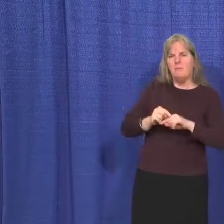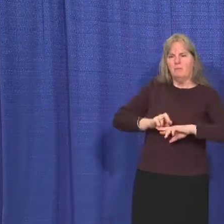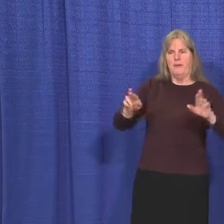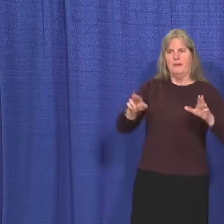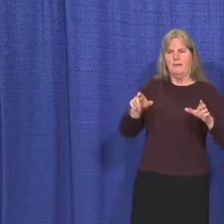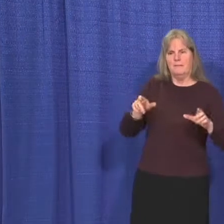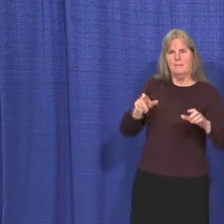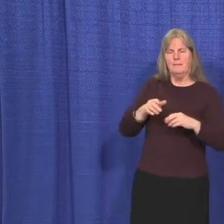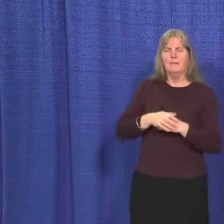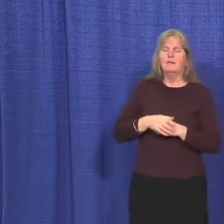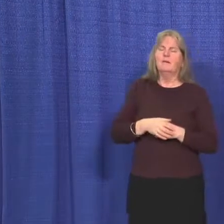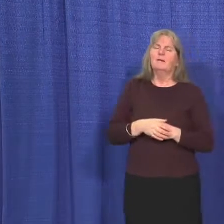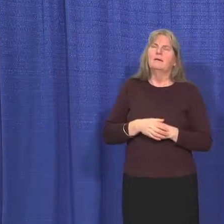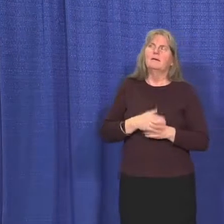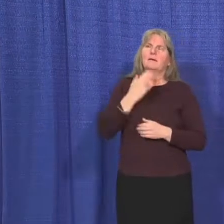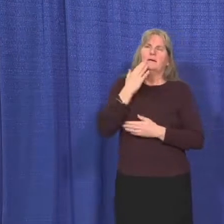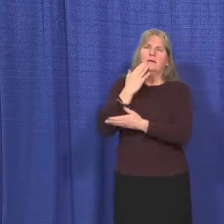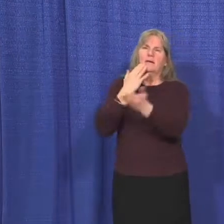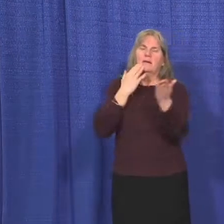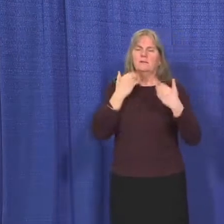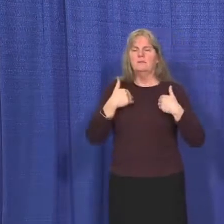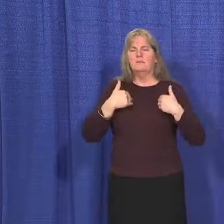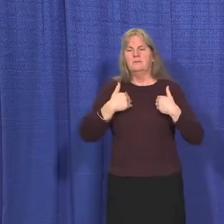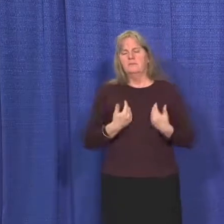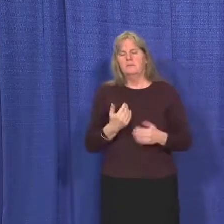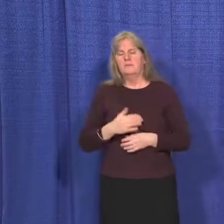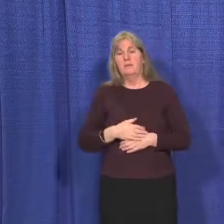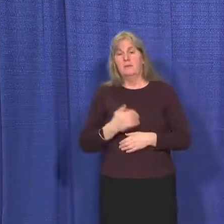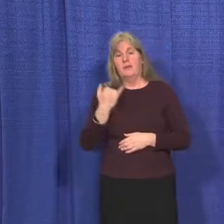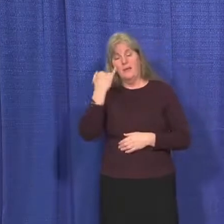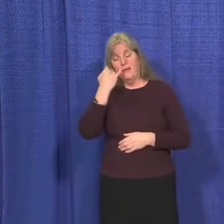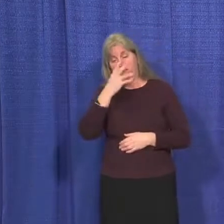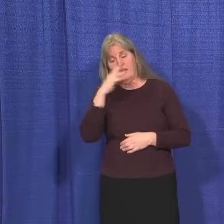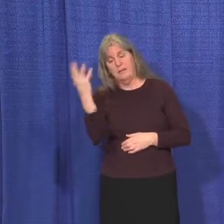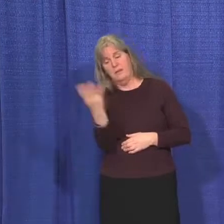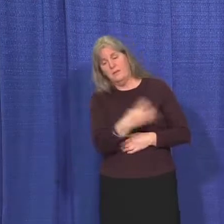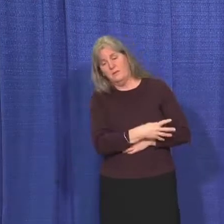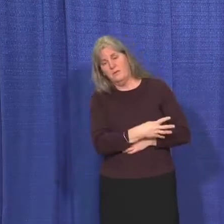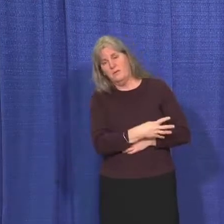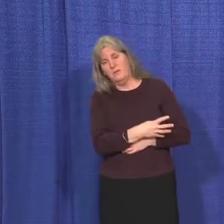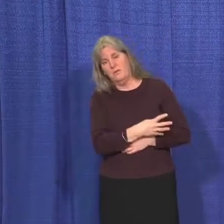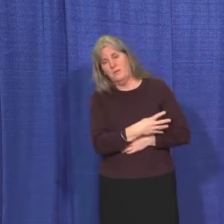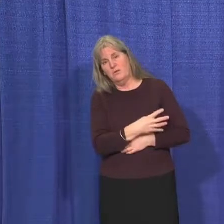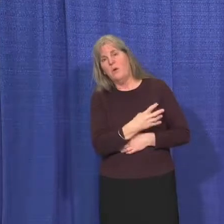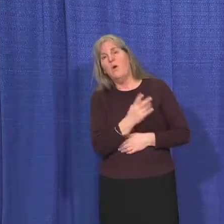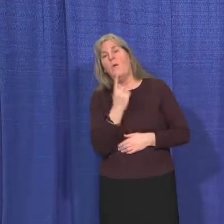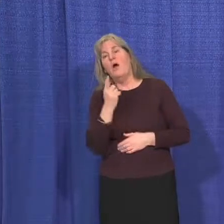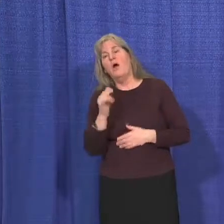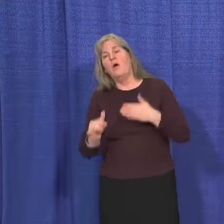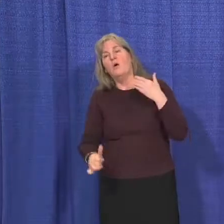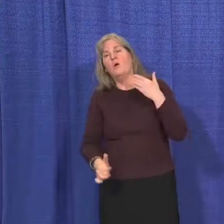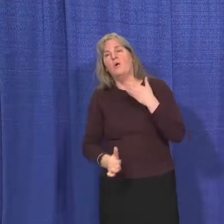If we are tired, and who isn't, and let down our guard, we are putting ourselves at risk.